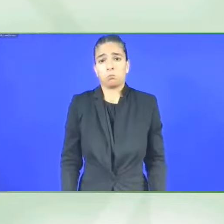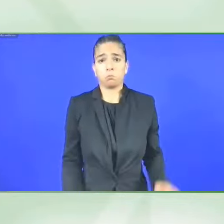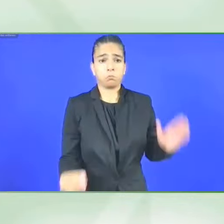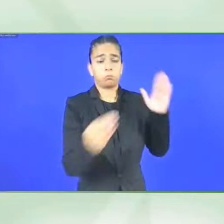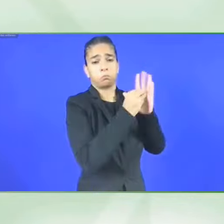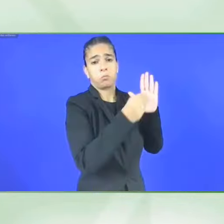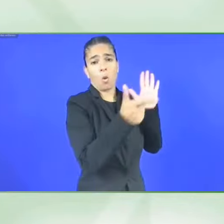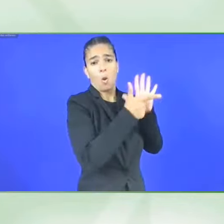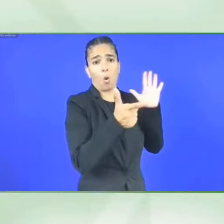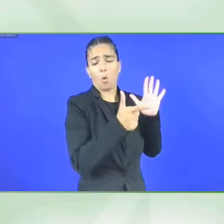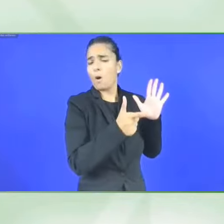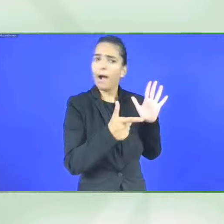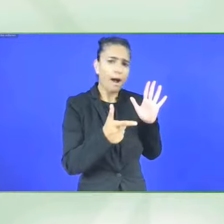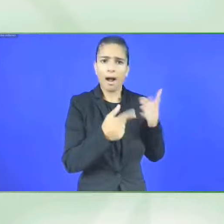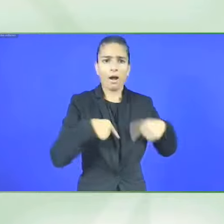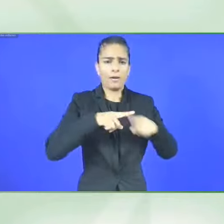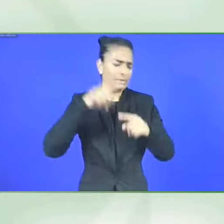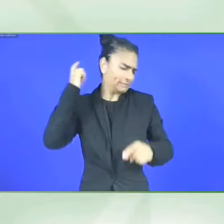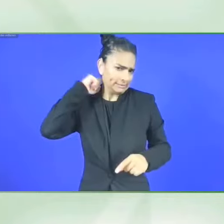and other accommodations.